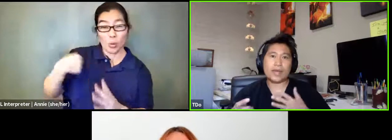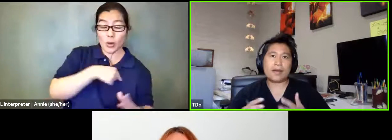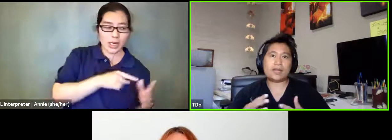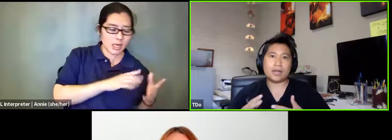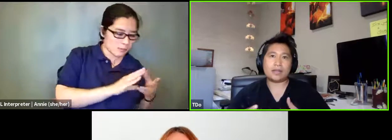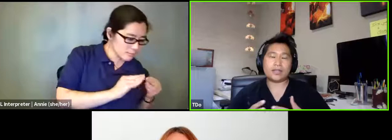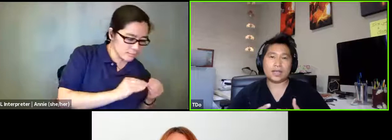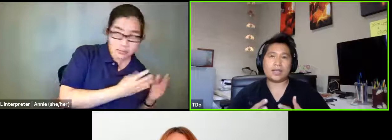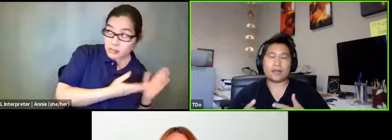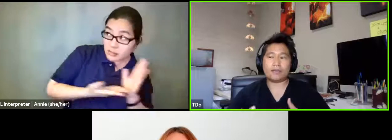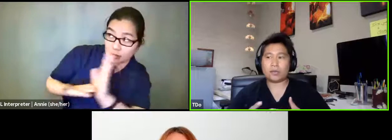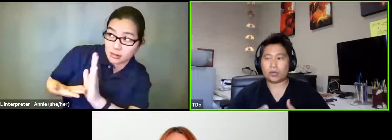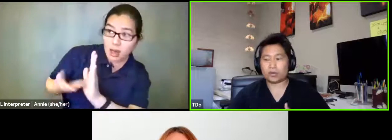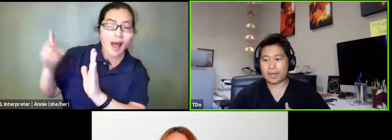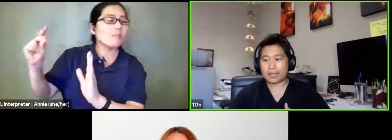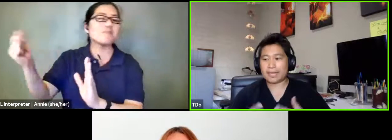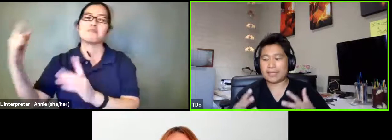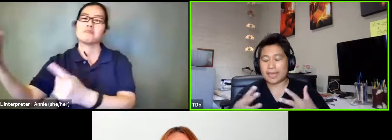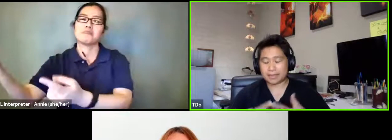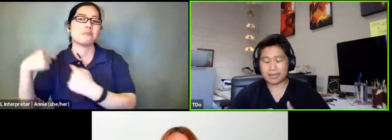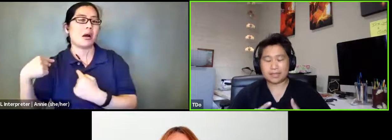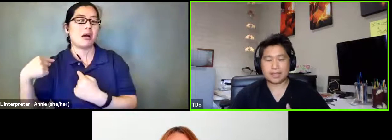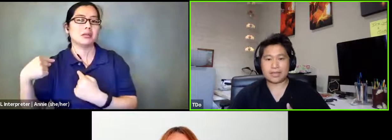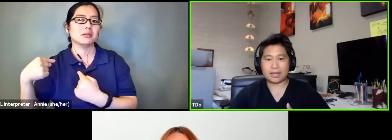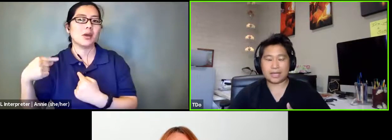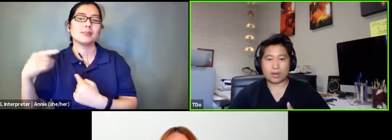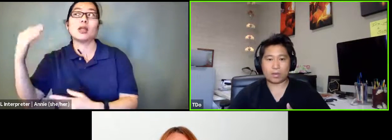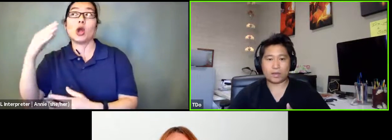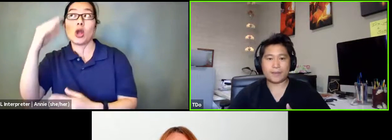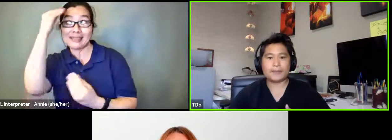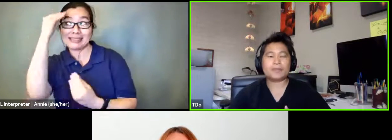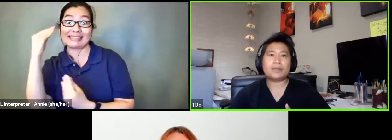We have to understand and come from a growth mindset that yes, this is the thing I want,